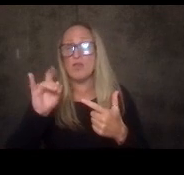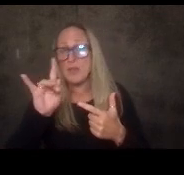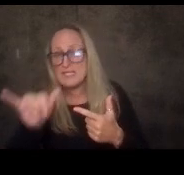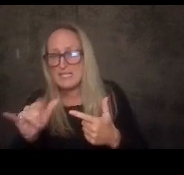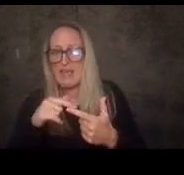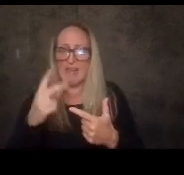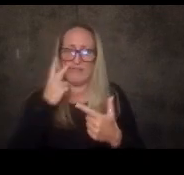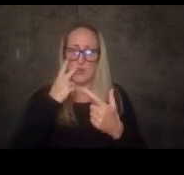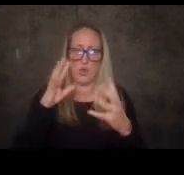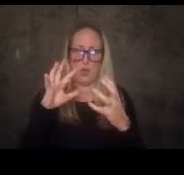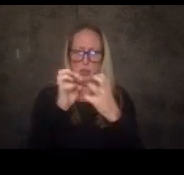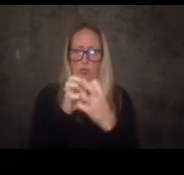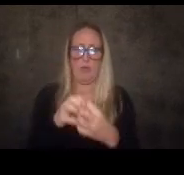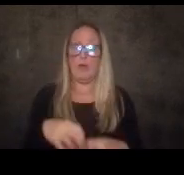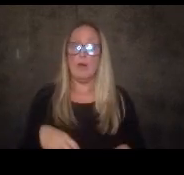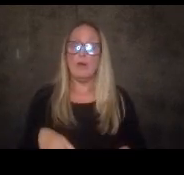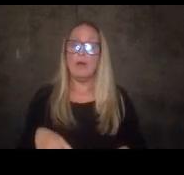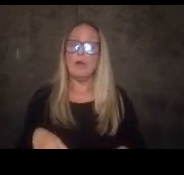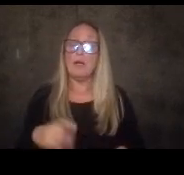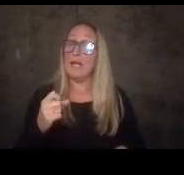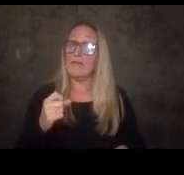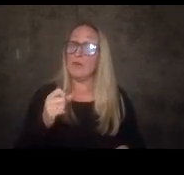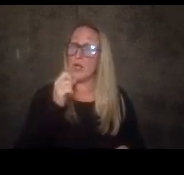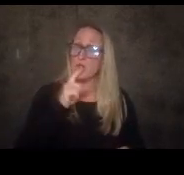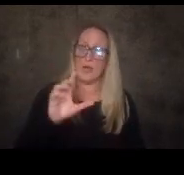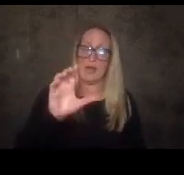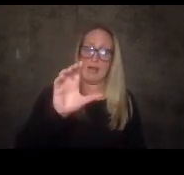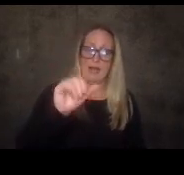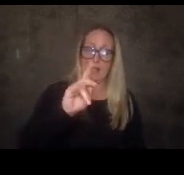and visual crowding. And when in doubt, Calibri or Sitka are great choices.